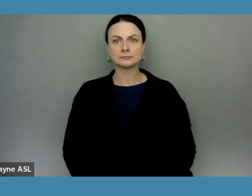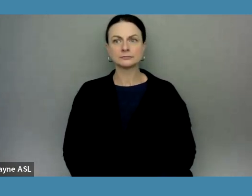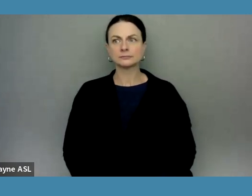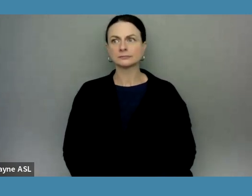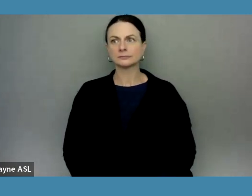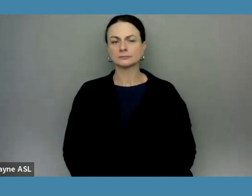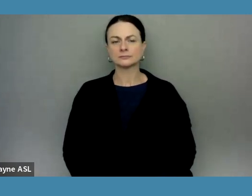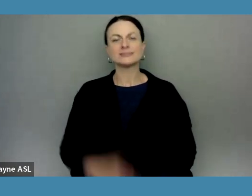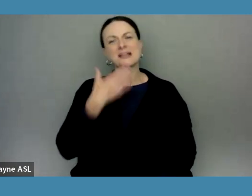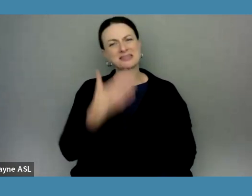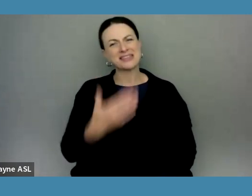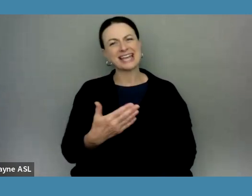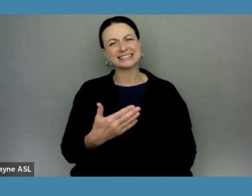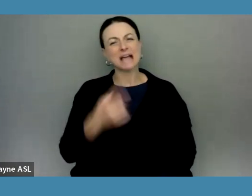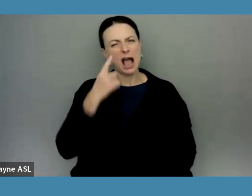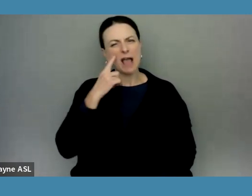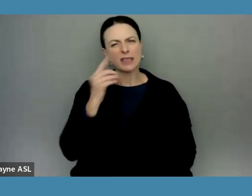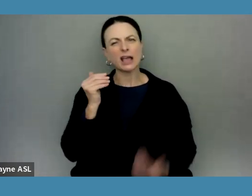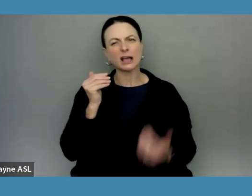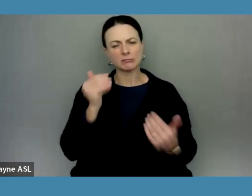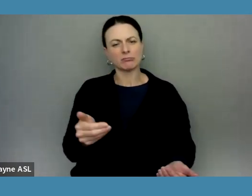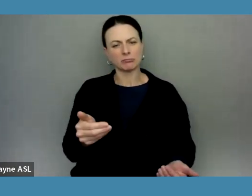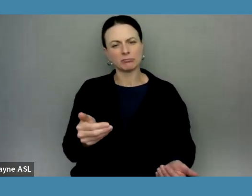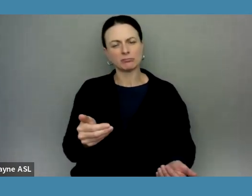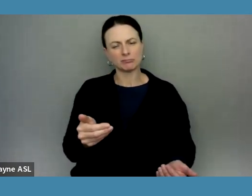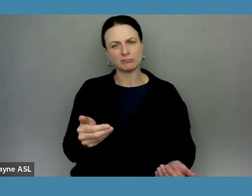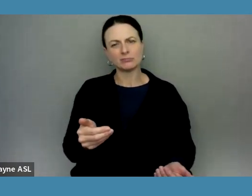[Maddie] Thanks, Angie. I think we're gonna go ahead and move on